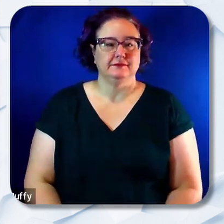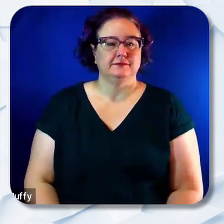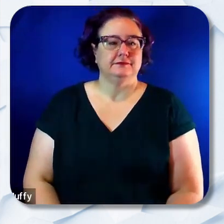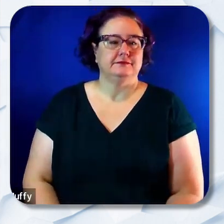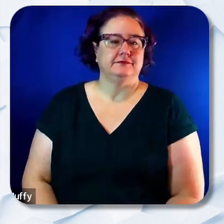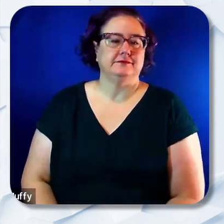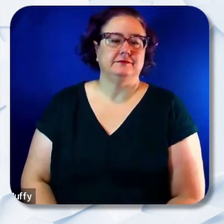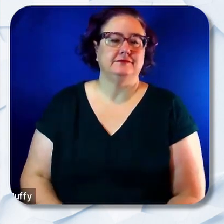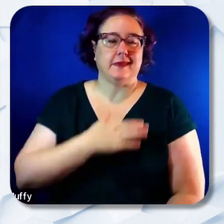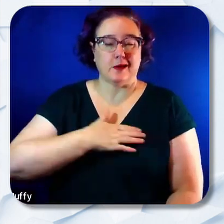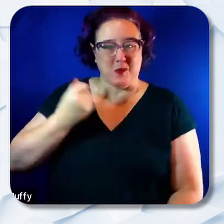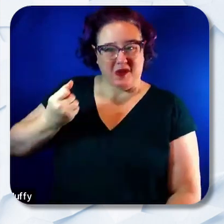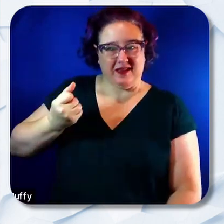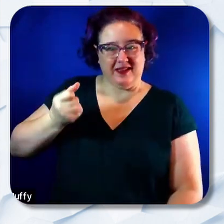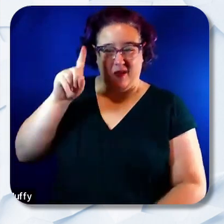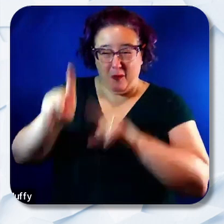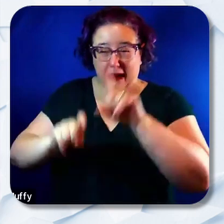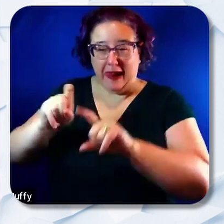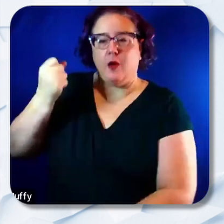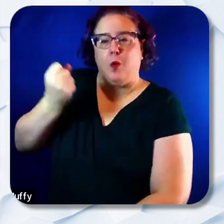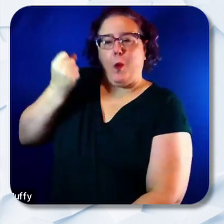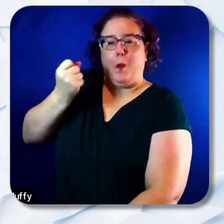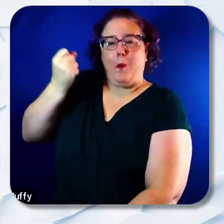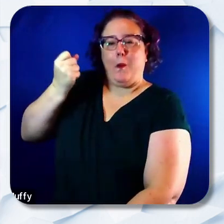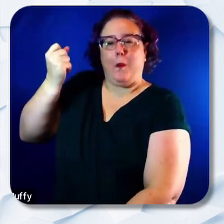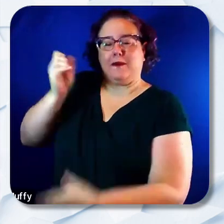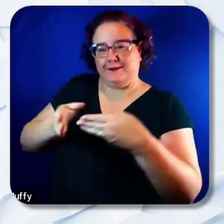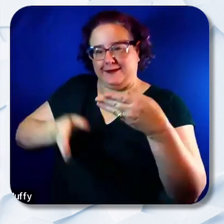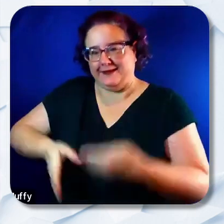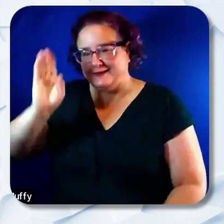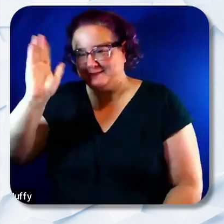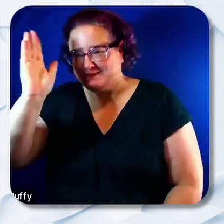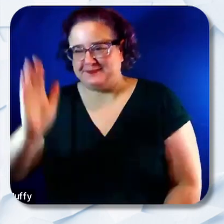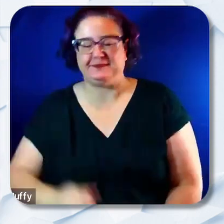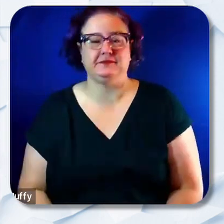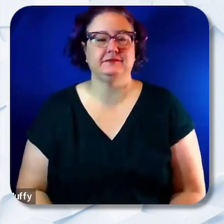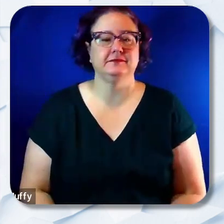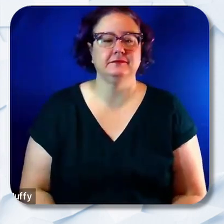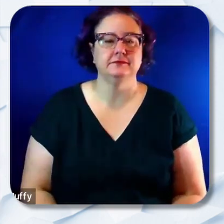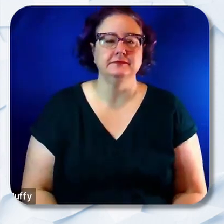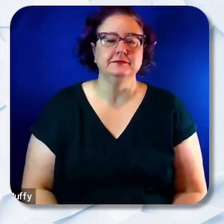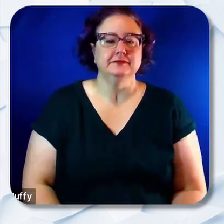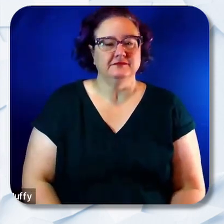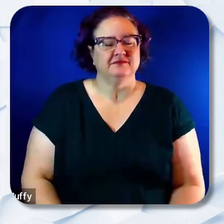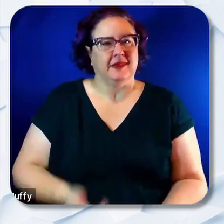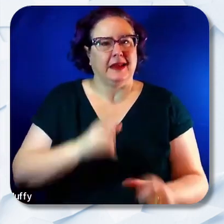Please try to hold your questions until the end of the presentation. The presentation will answer many of your questions.